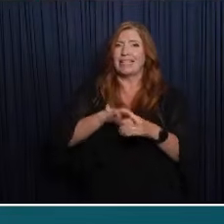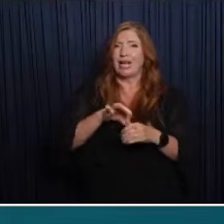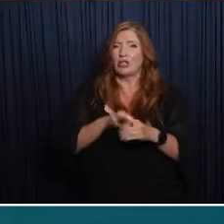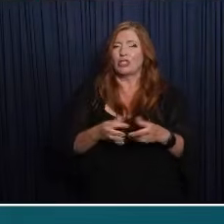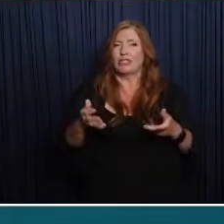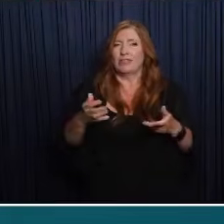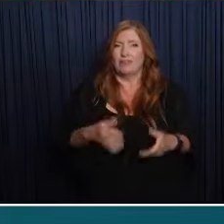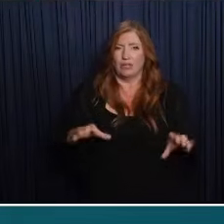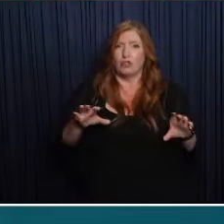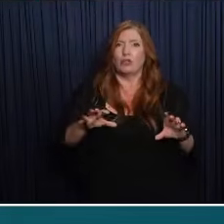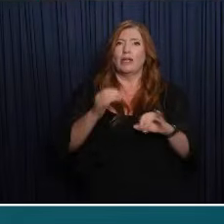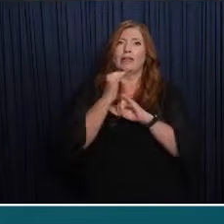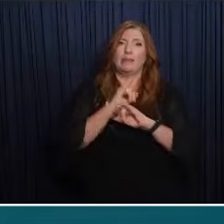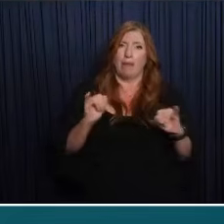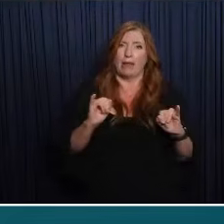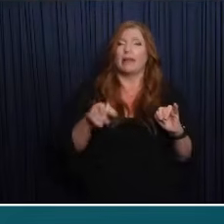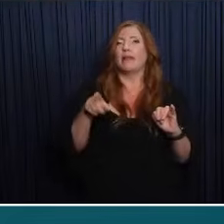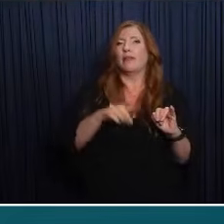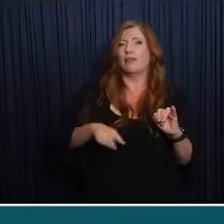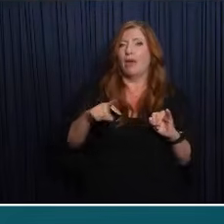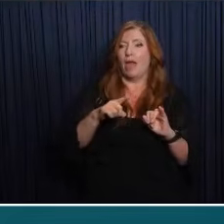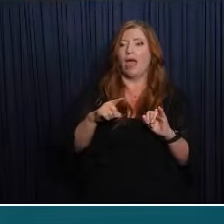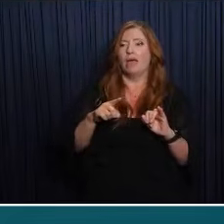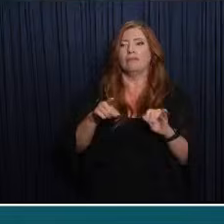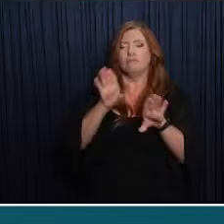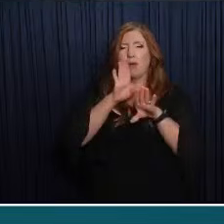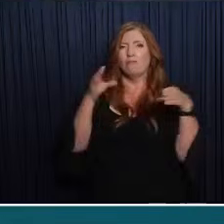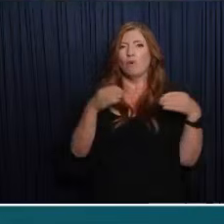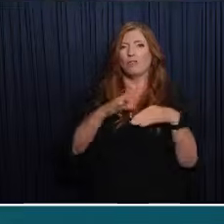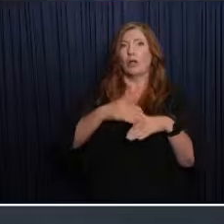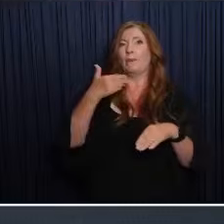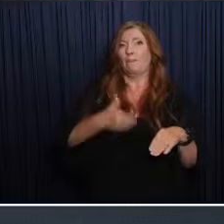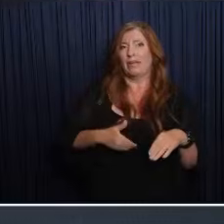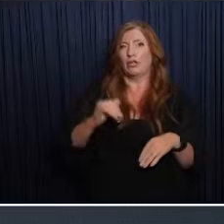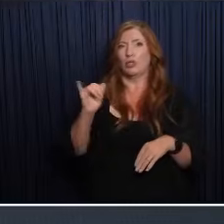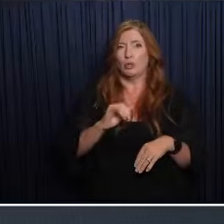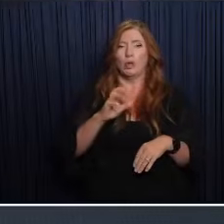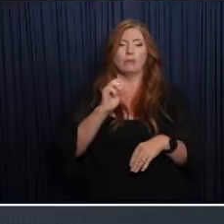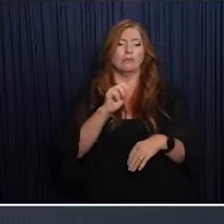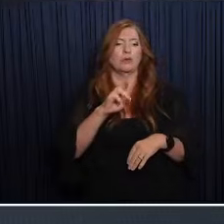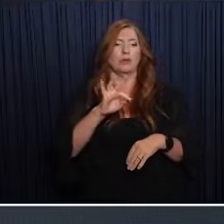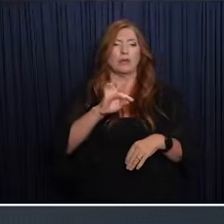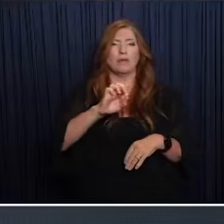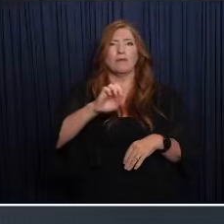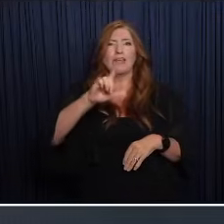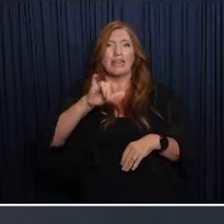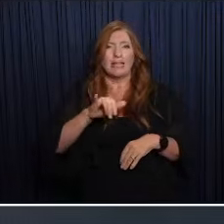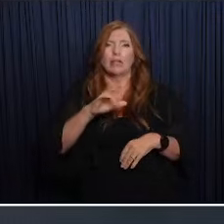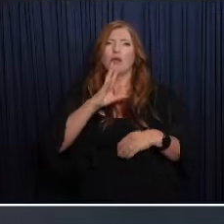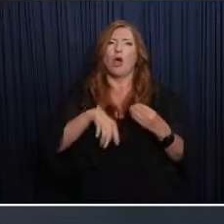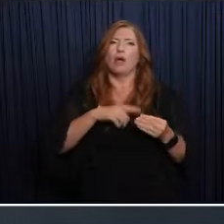I STAND WITH POLICY. I HAVE BEEN ELECTED SIX ELECTIONS AND THE INDEPENDENTS DO COME TOWARDS ME AS WELL.